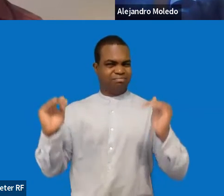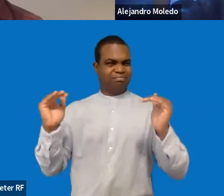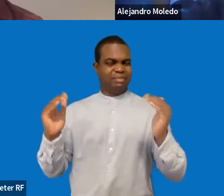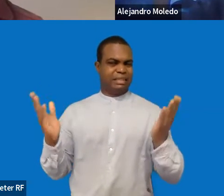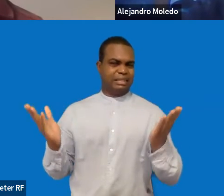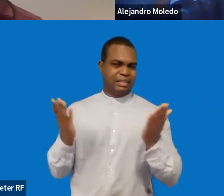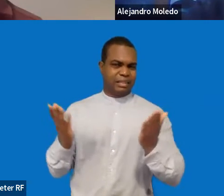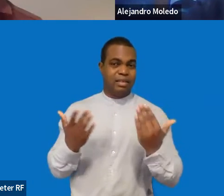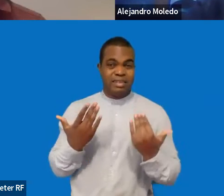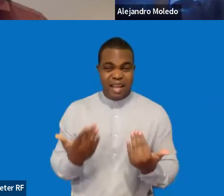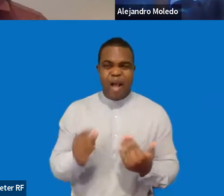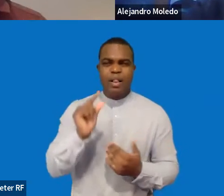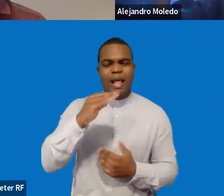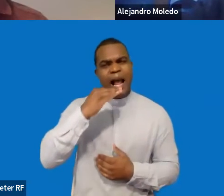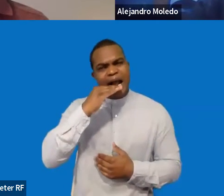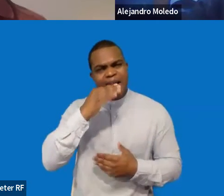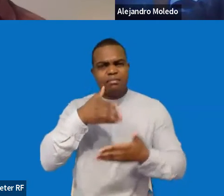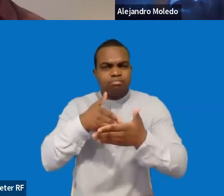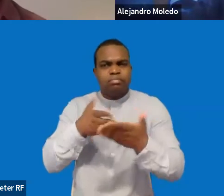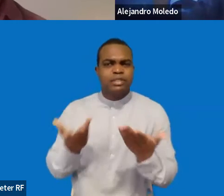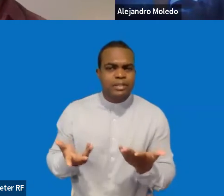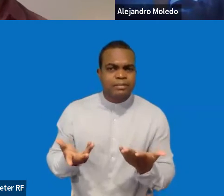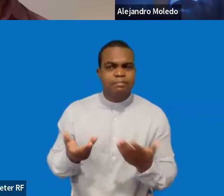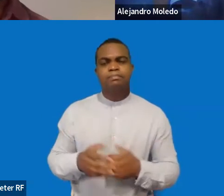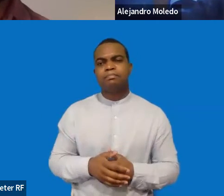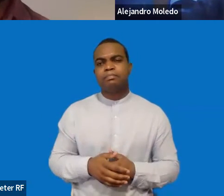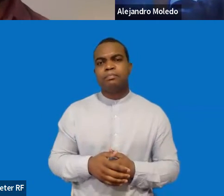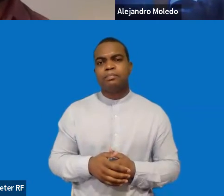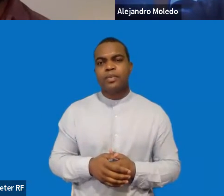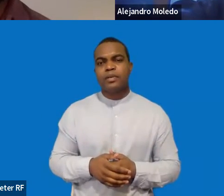So the first and most important point, as you can already imagine,